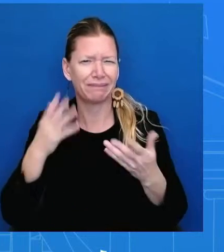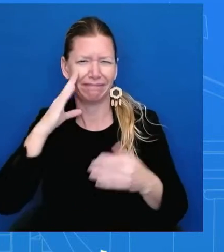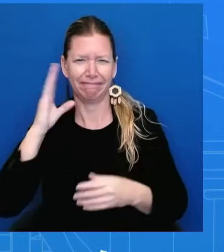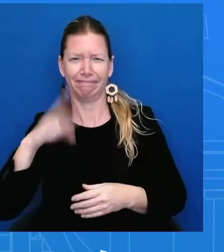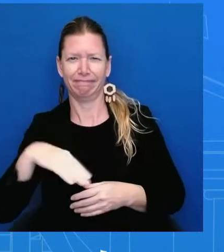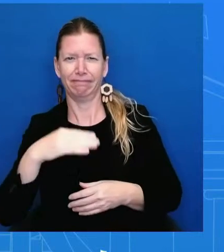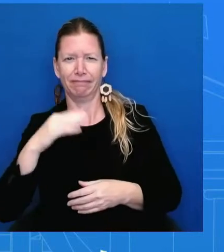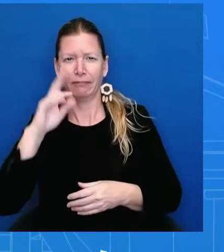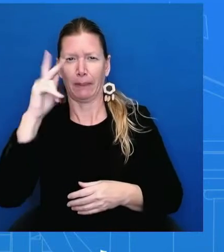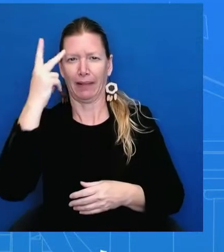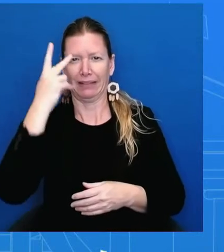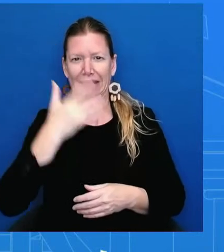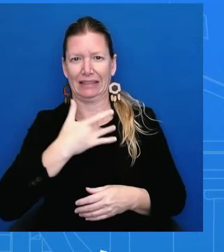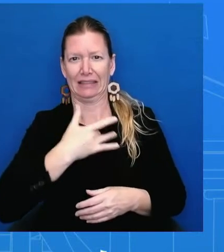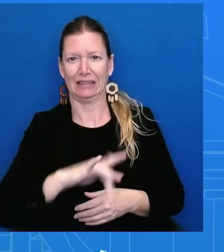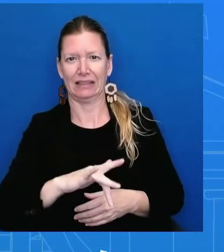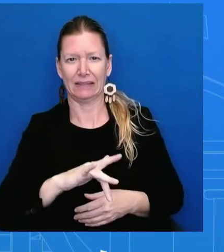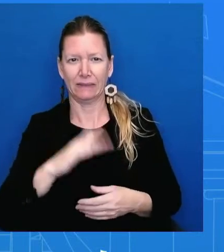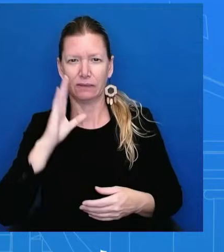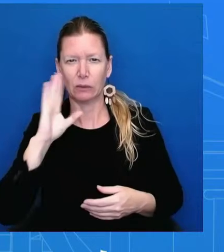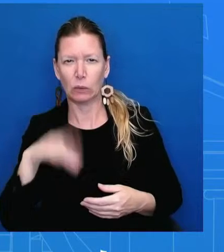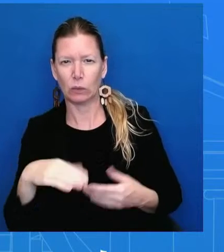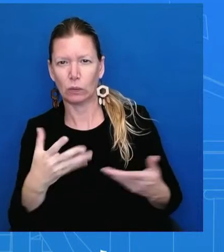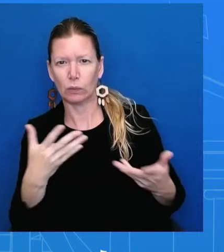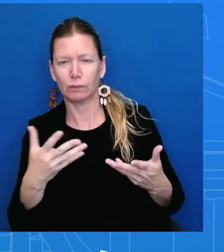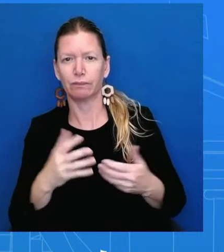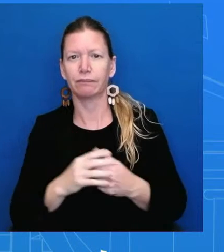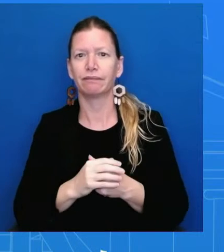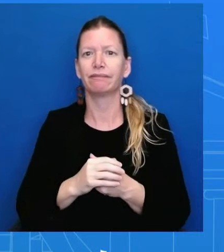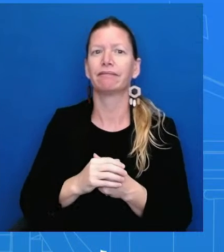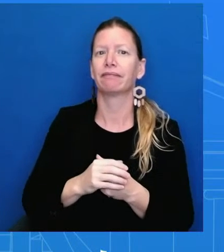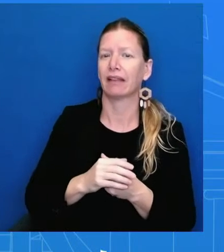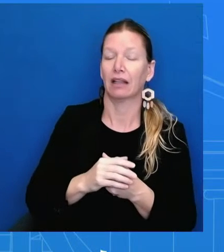Mr. Kirby: Okay. There's a lot there. The president is not going to set a new bar